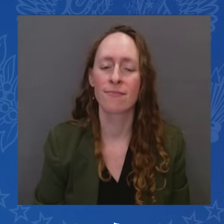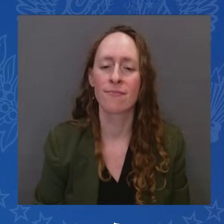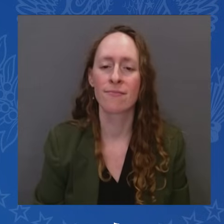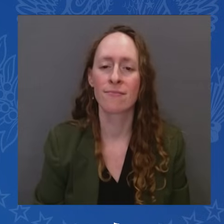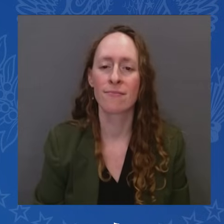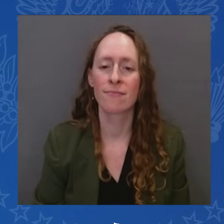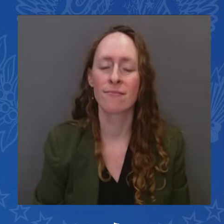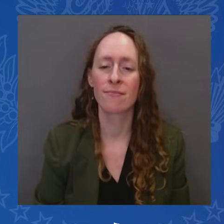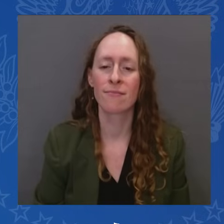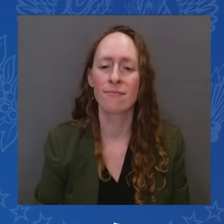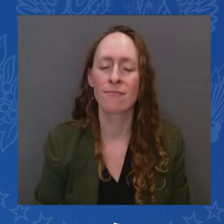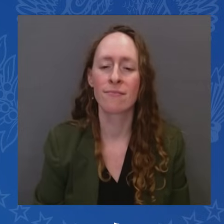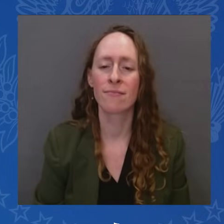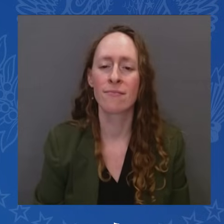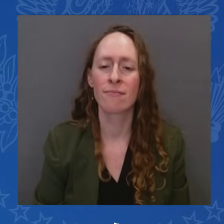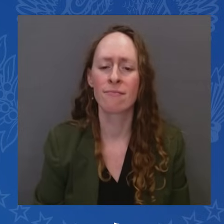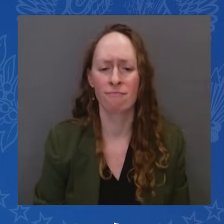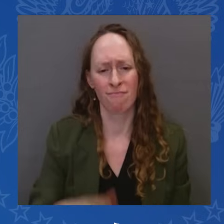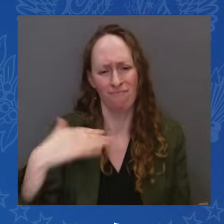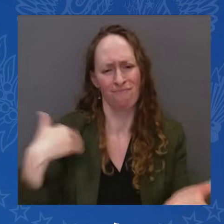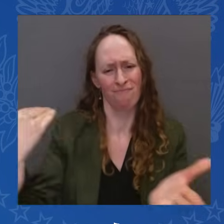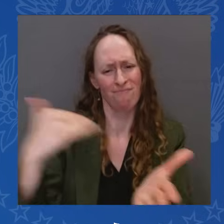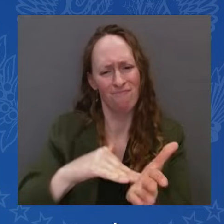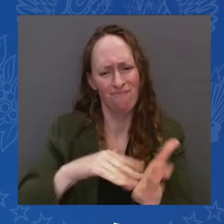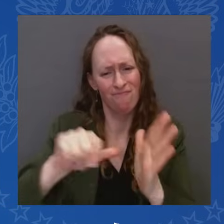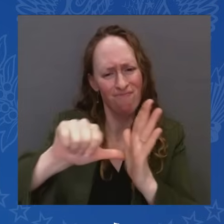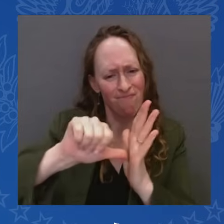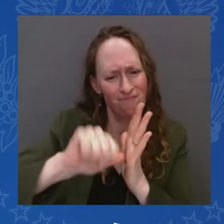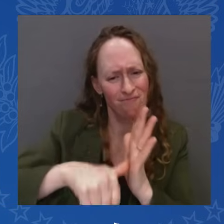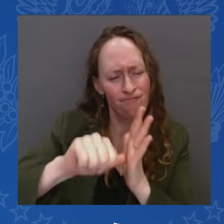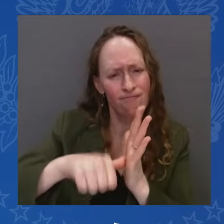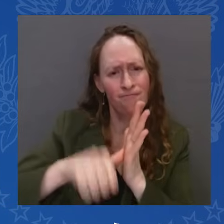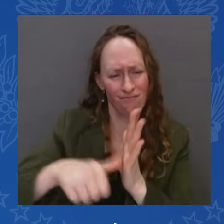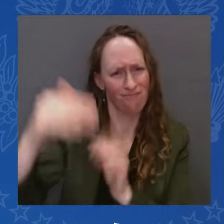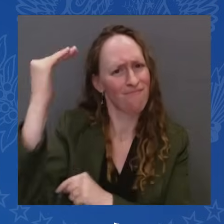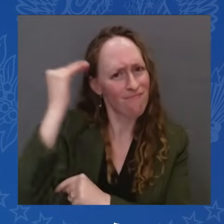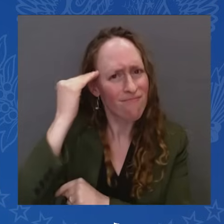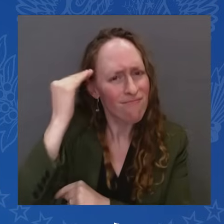we also need Congress to make the changes to fix the broken immigration system here at home.